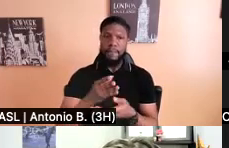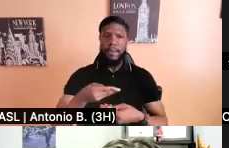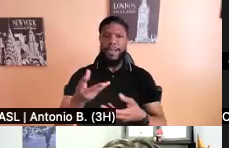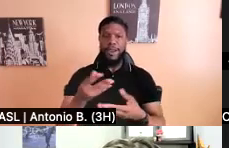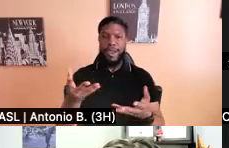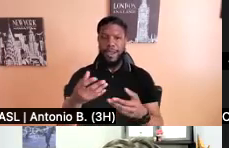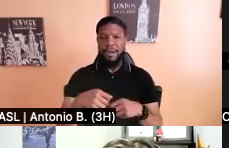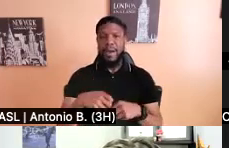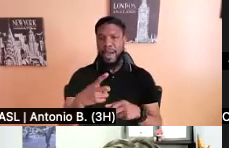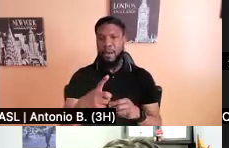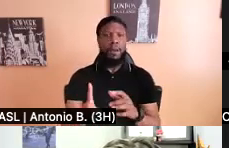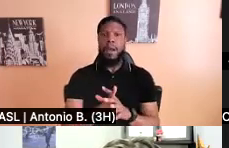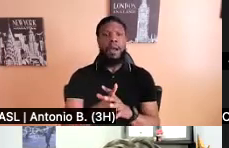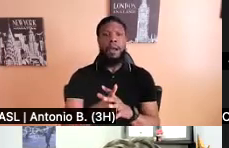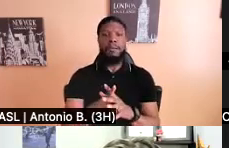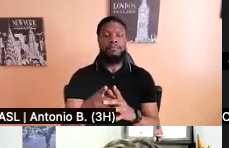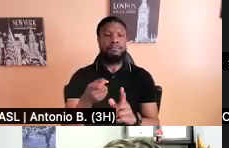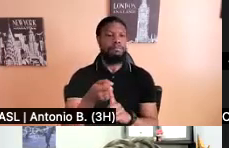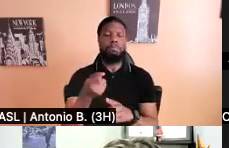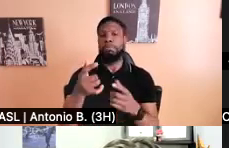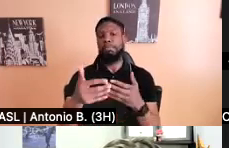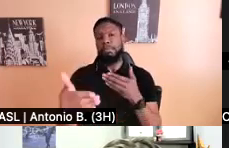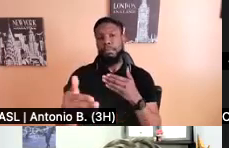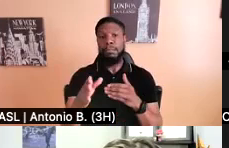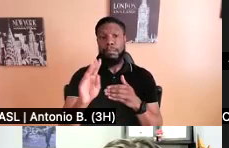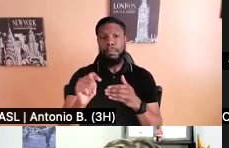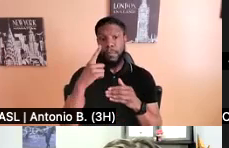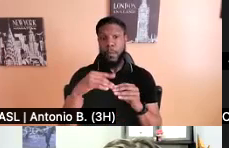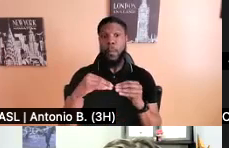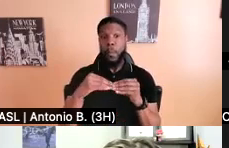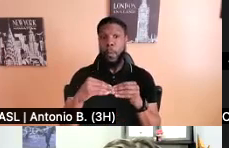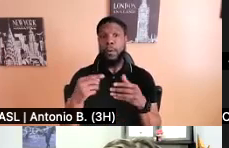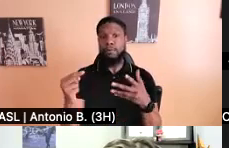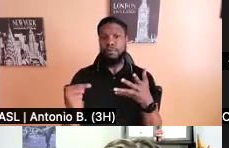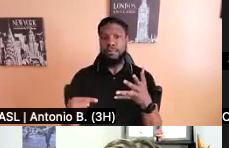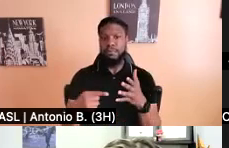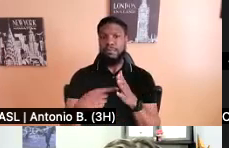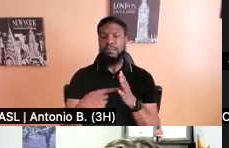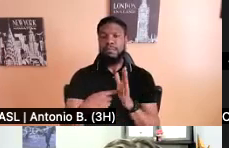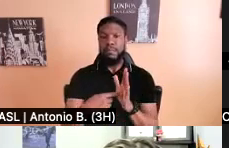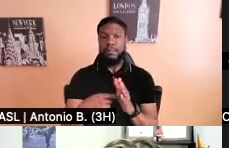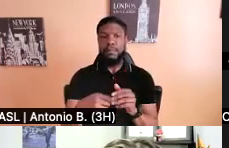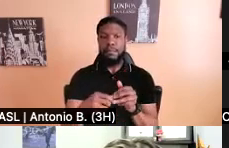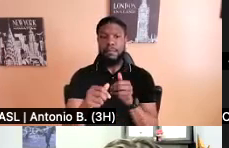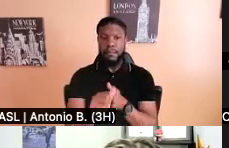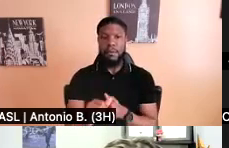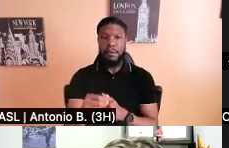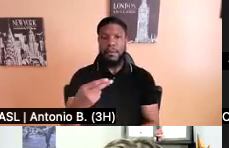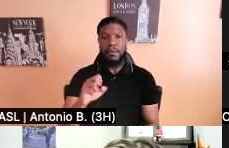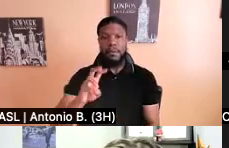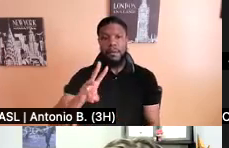the line. For more examples based on Hewitt's strength-focused strategies. Next slide, please.